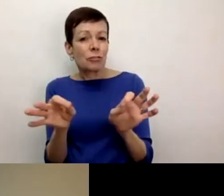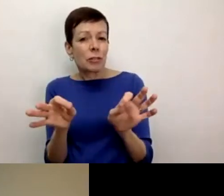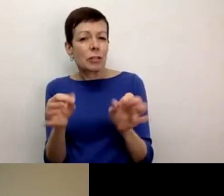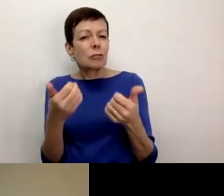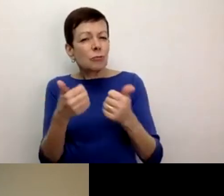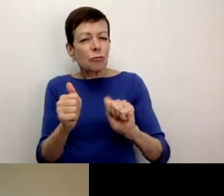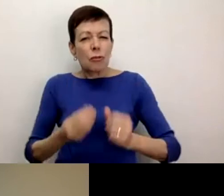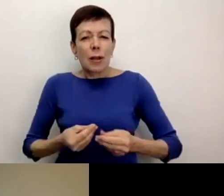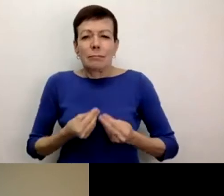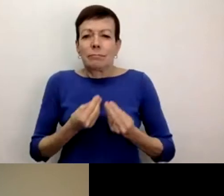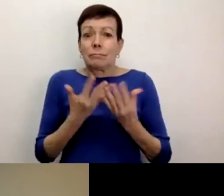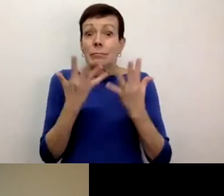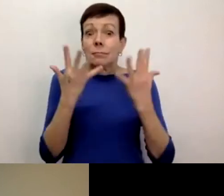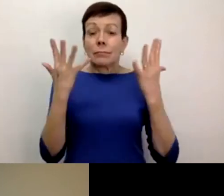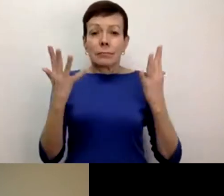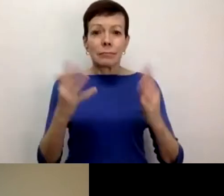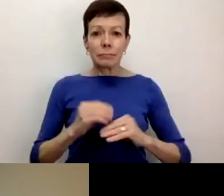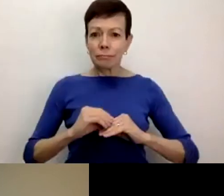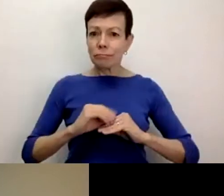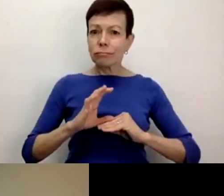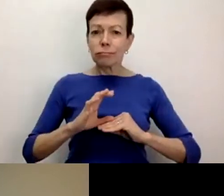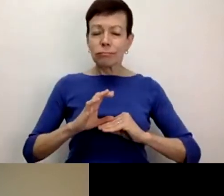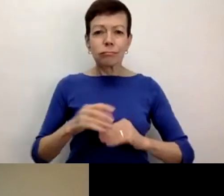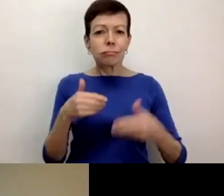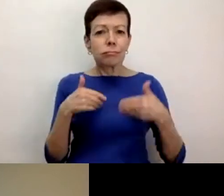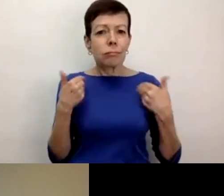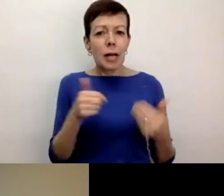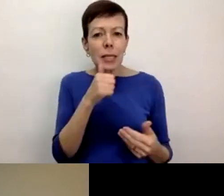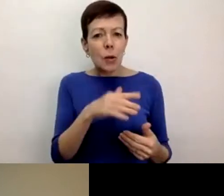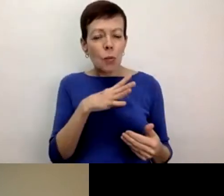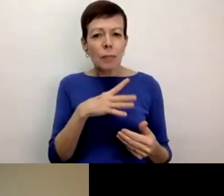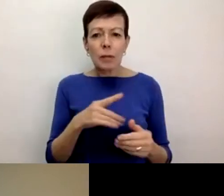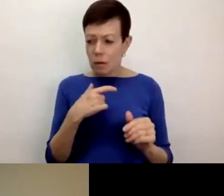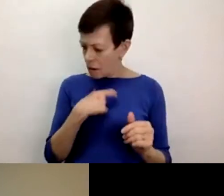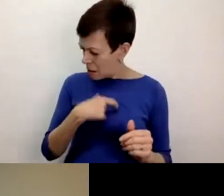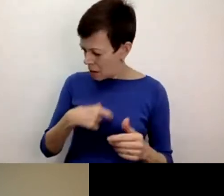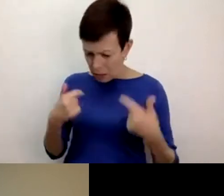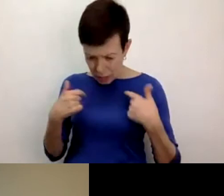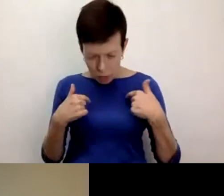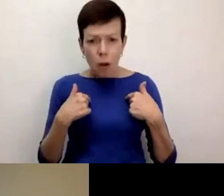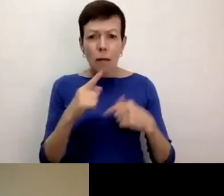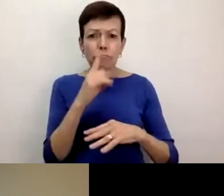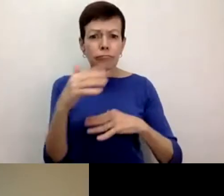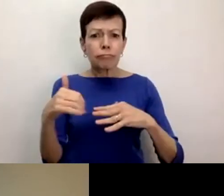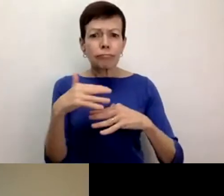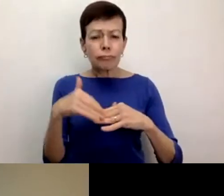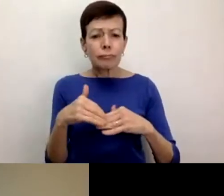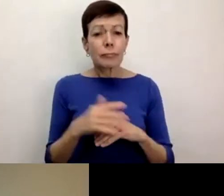Because a lot, a lot of the young women that she works with have never had any exposure